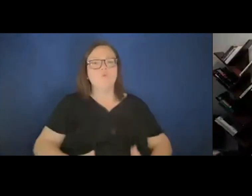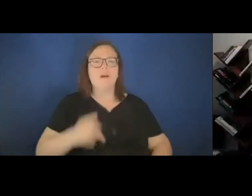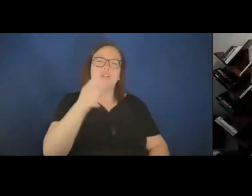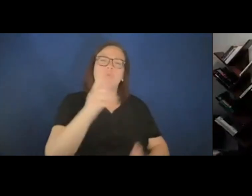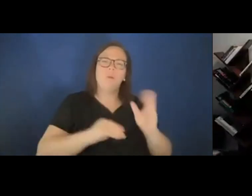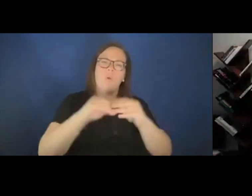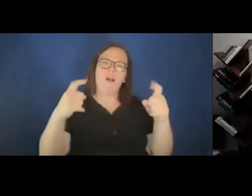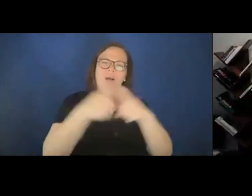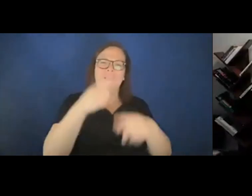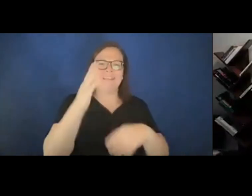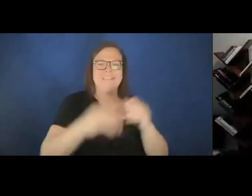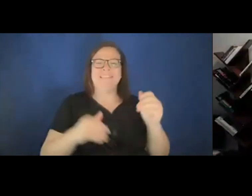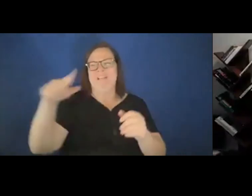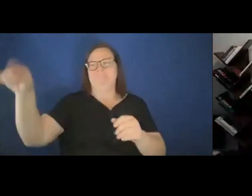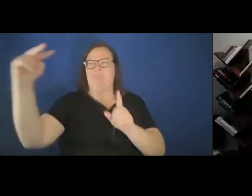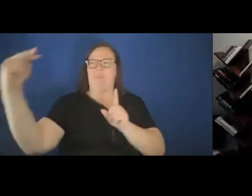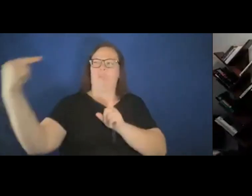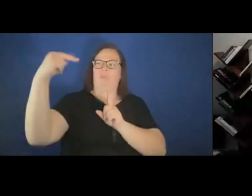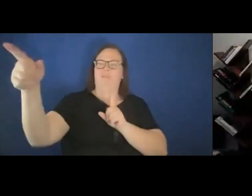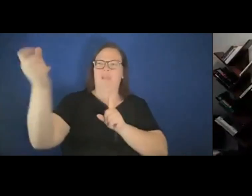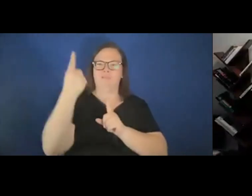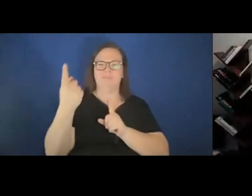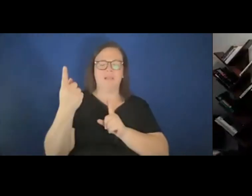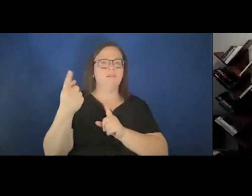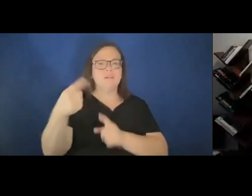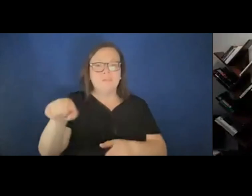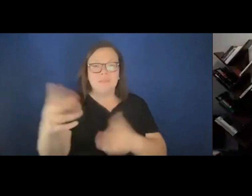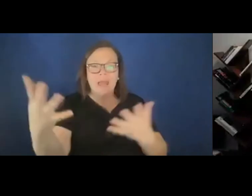than bigots lead themselves to understand. They want to recreate a childhood